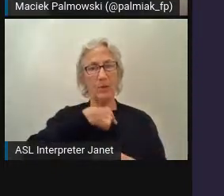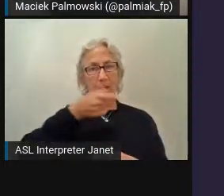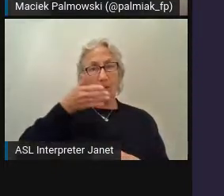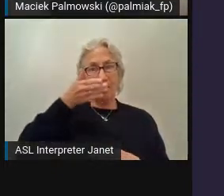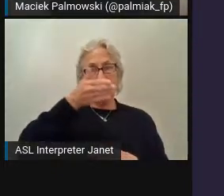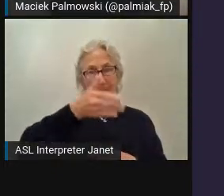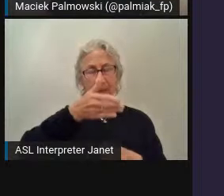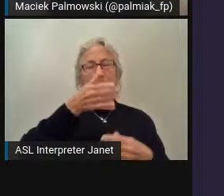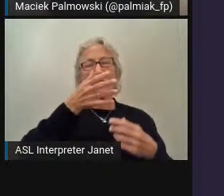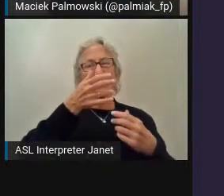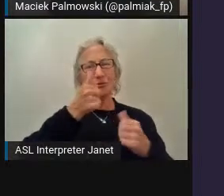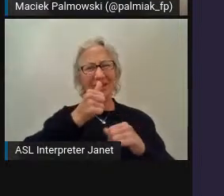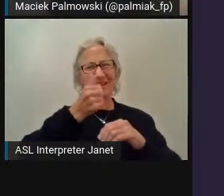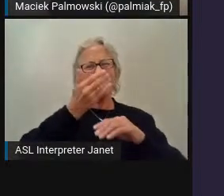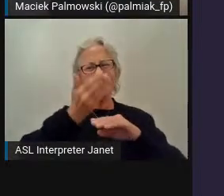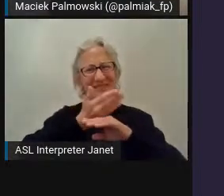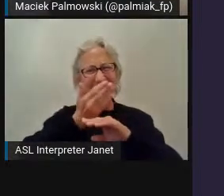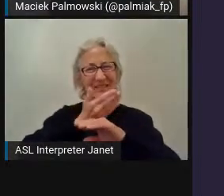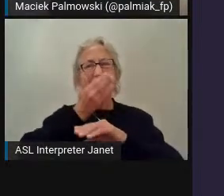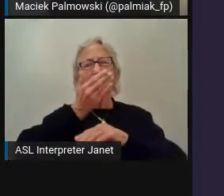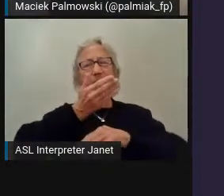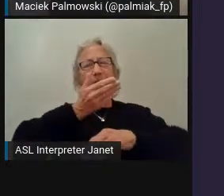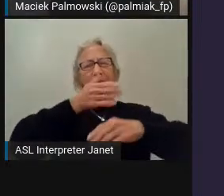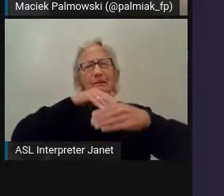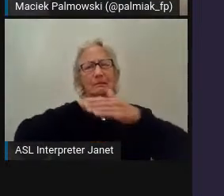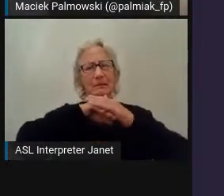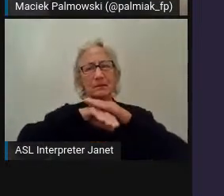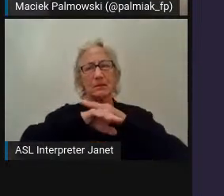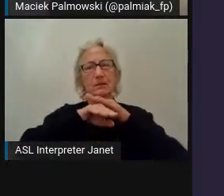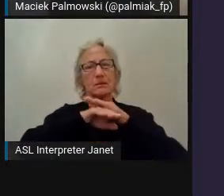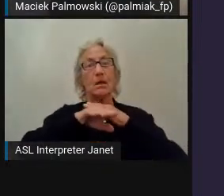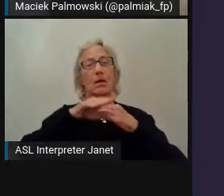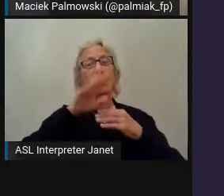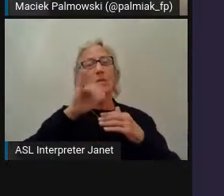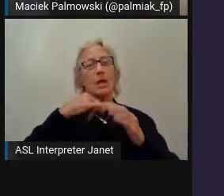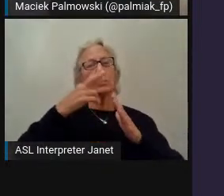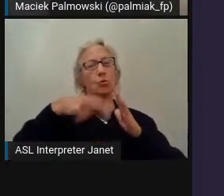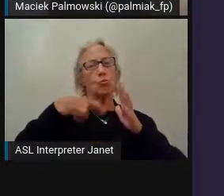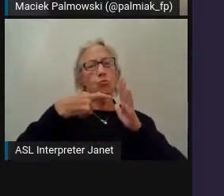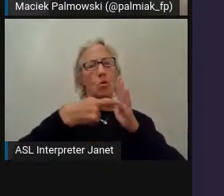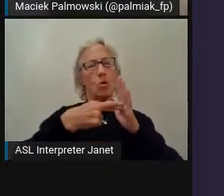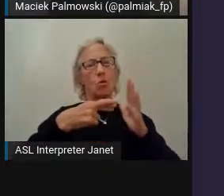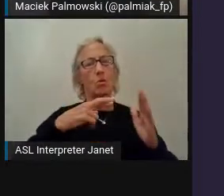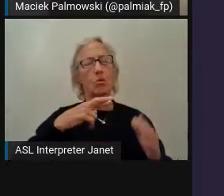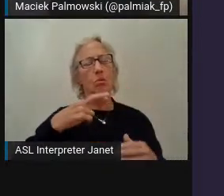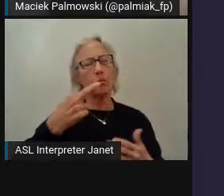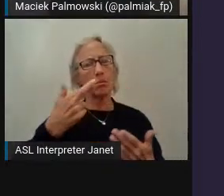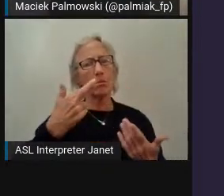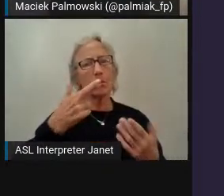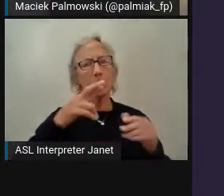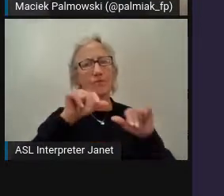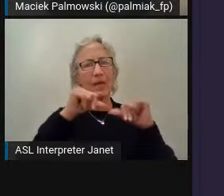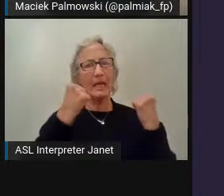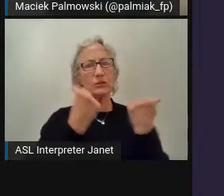to tell why we are doing it and why accessibility is important. This is